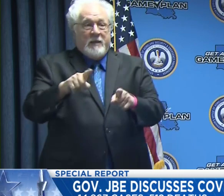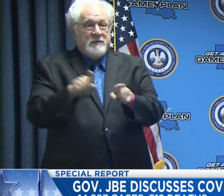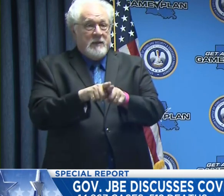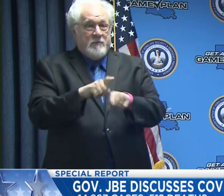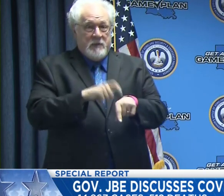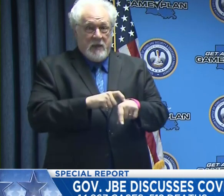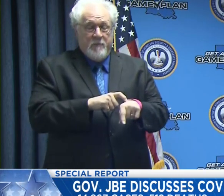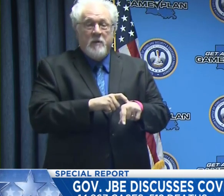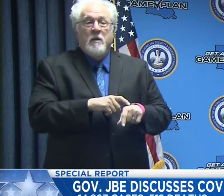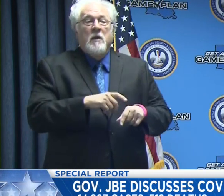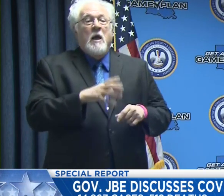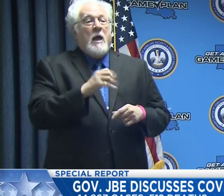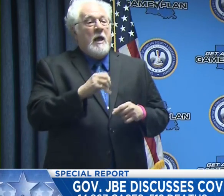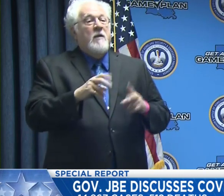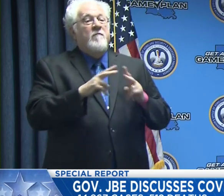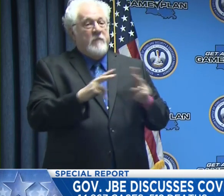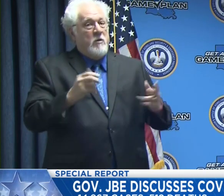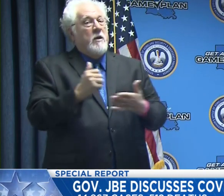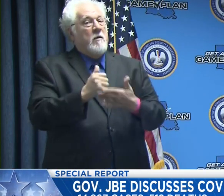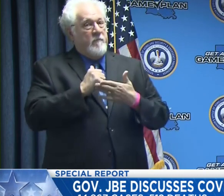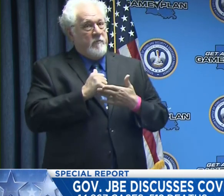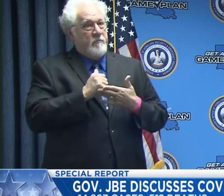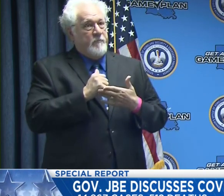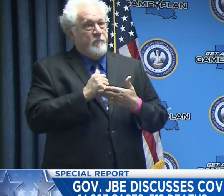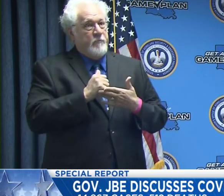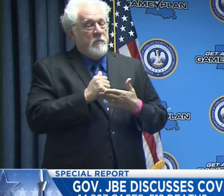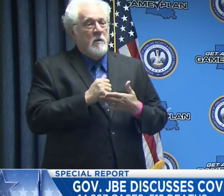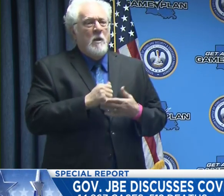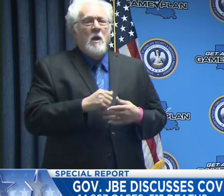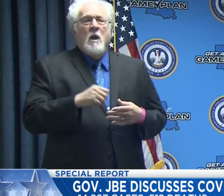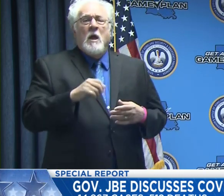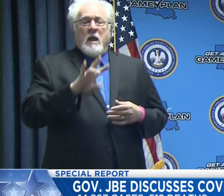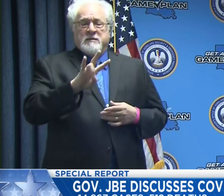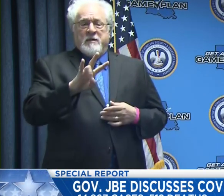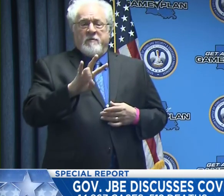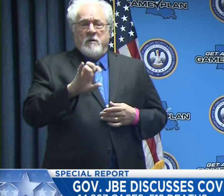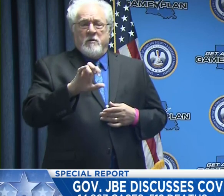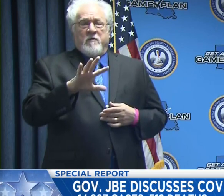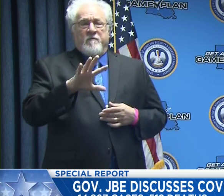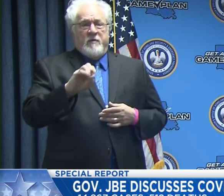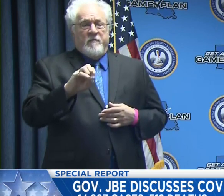HOSPITALS AND INCREASING OF THE HOSPITAL BEDS AND VENTILATORSING -- VENTILATORS,